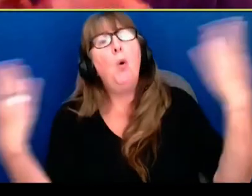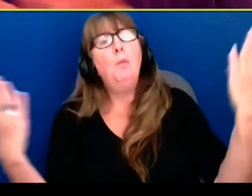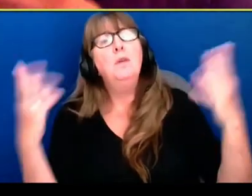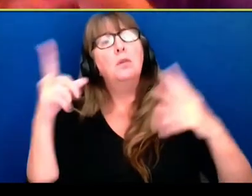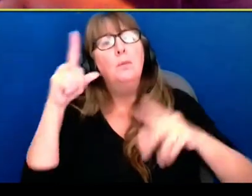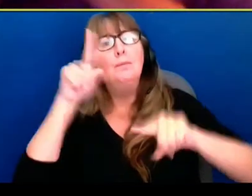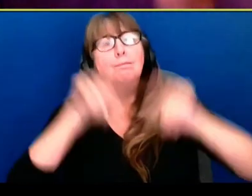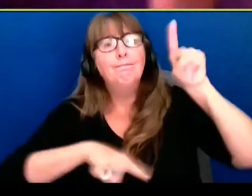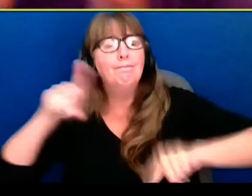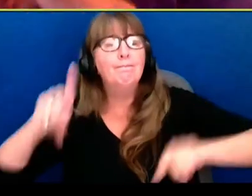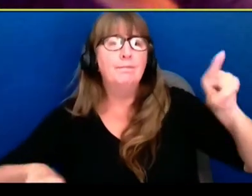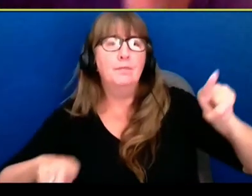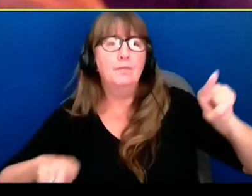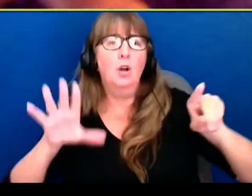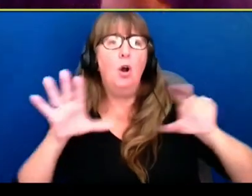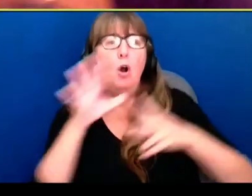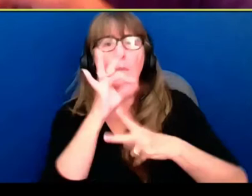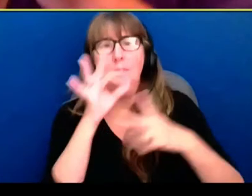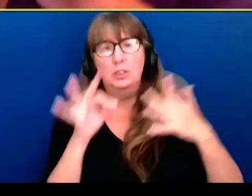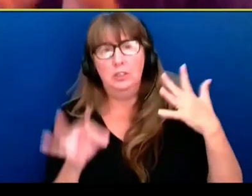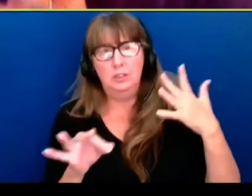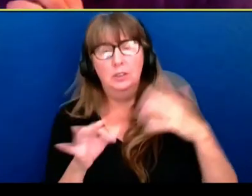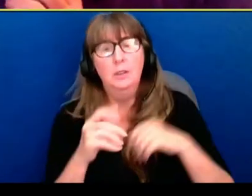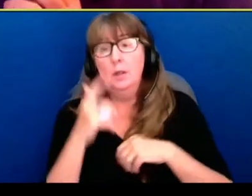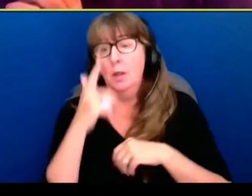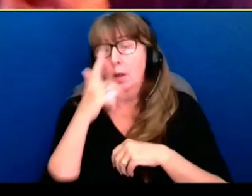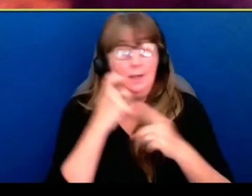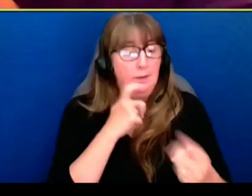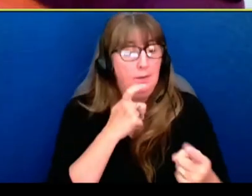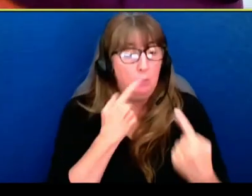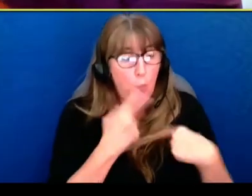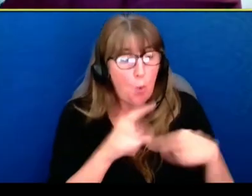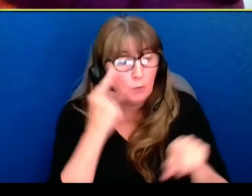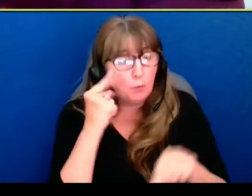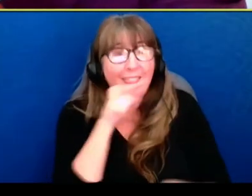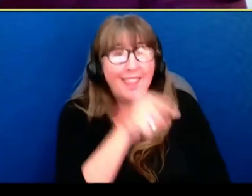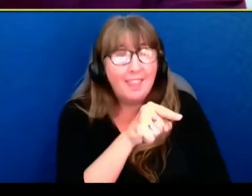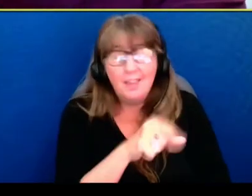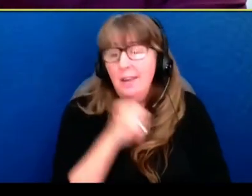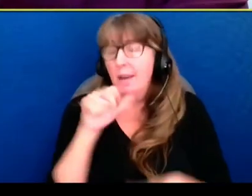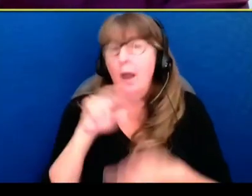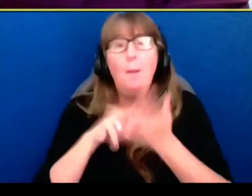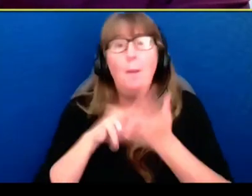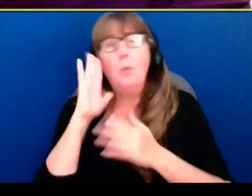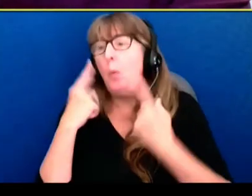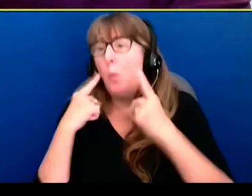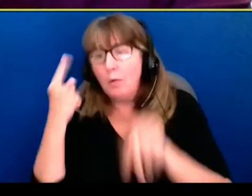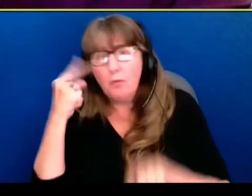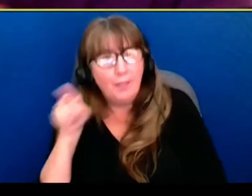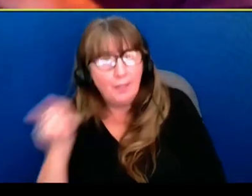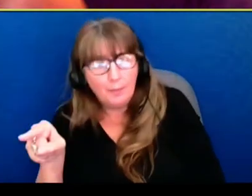Just because something's worked with one child in the past doesn't mean it's going to work that same way with a different child.